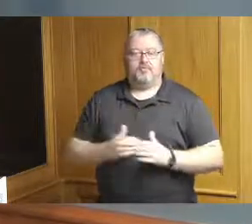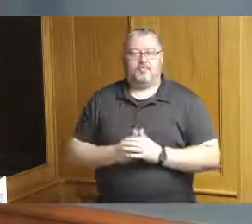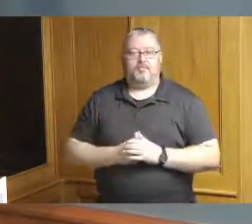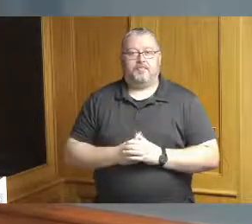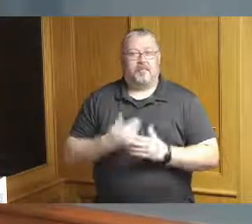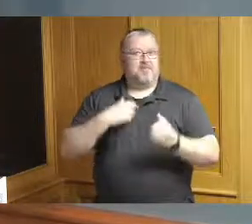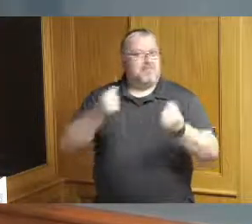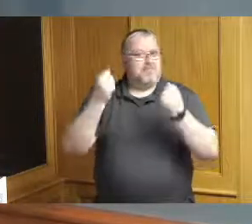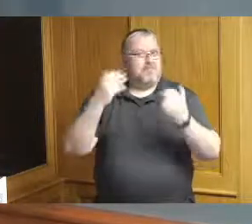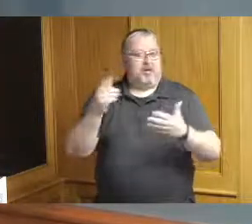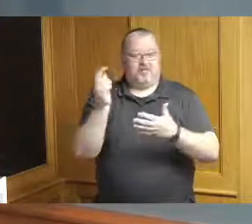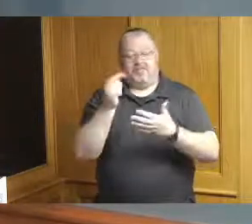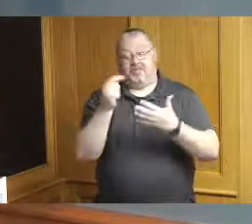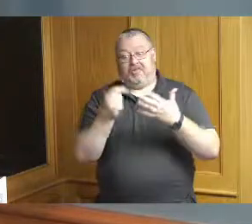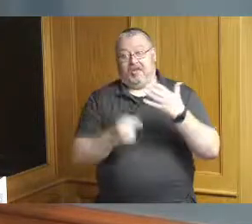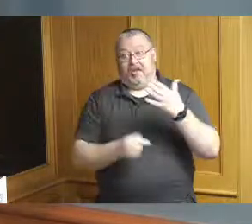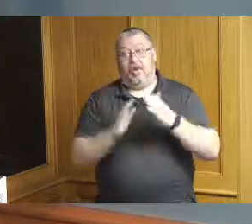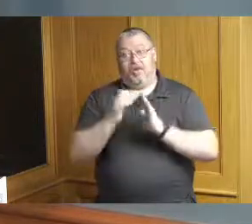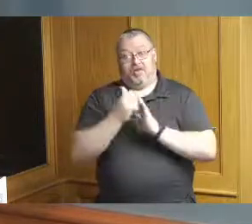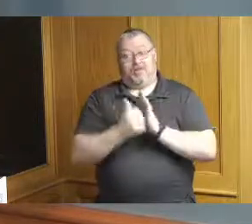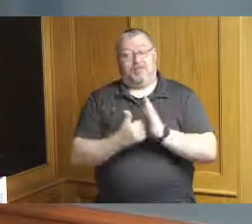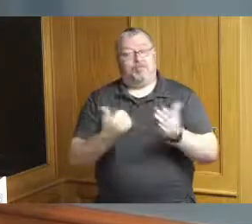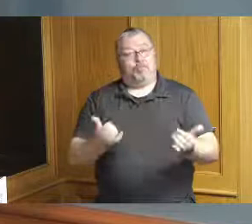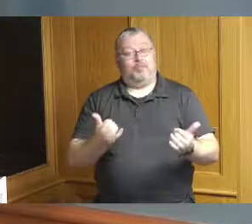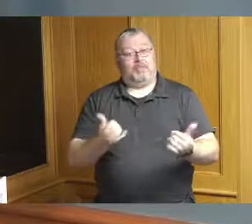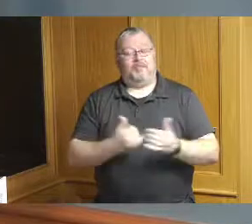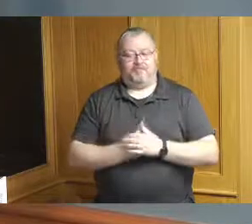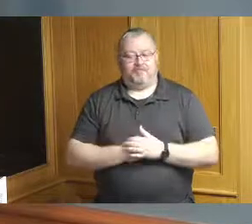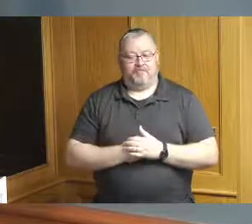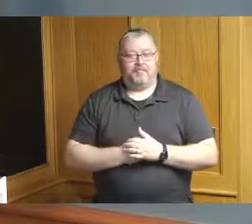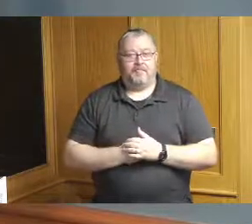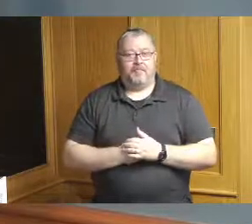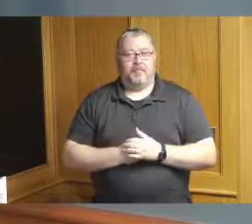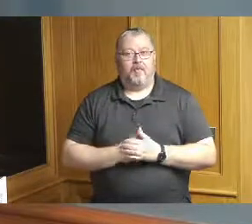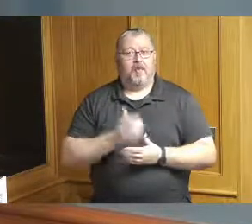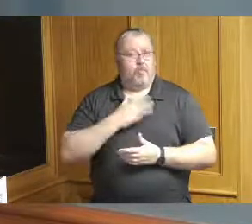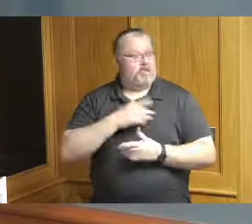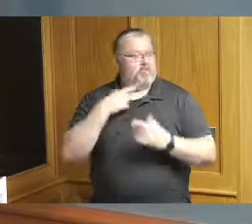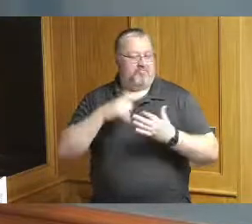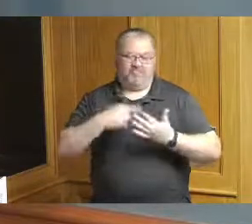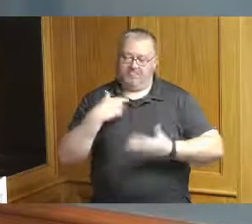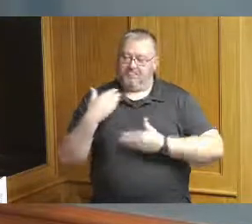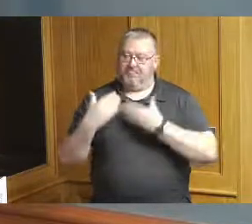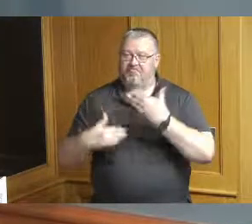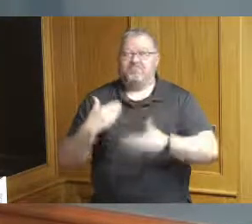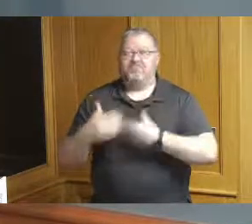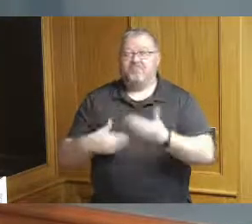lots of things on our agenda for today um so we're just going to get started we're going to get busy